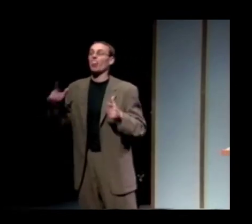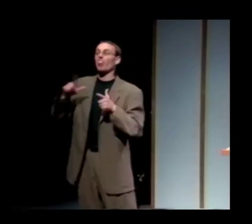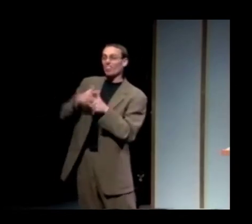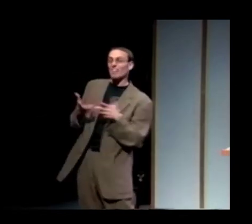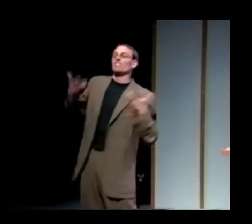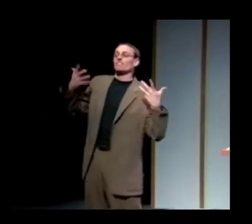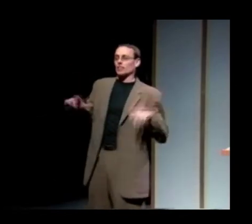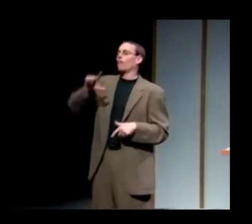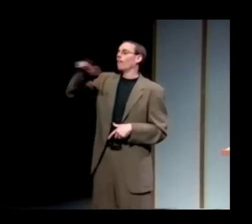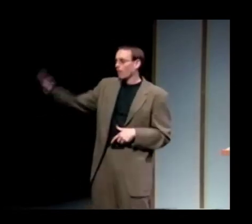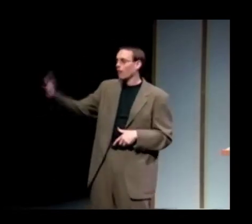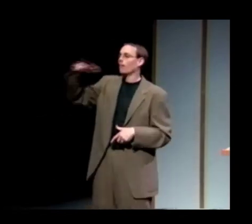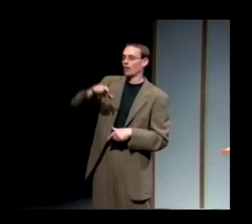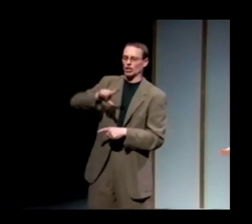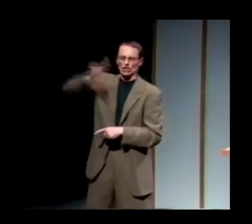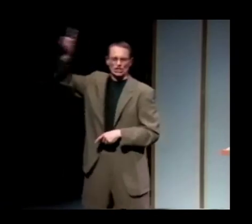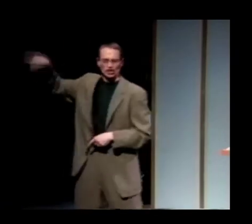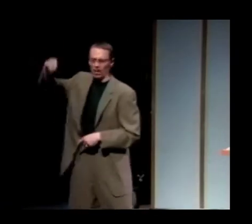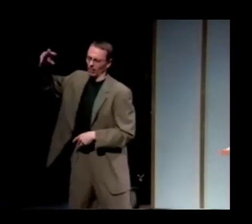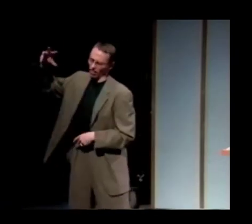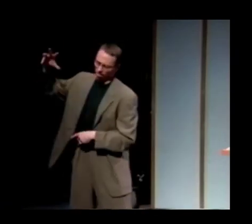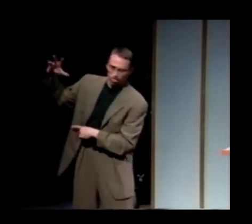IF YOU WANT TO TALK CINEMATIC LANGUAGE, OK?